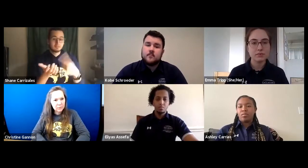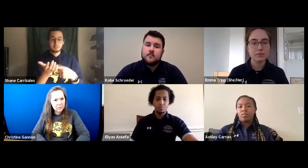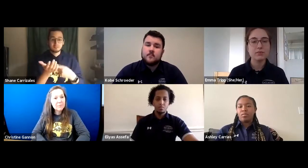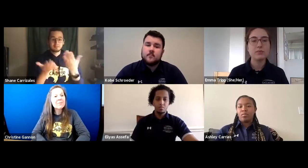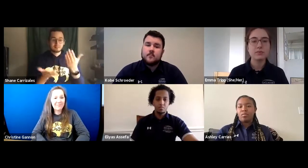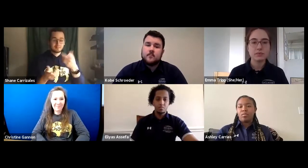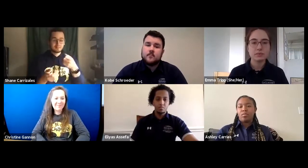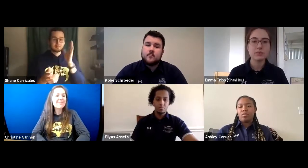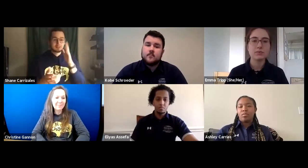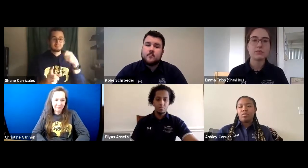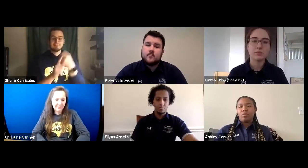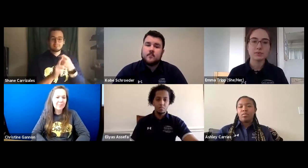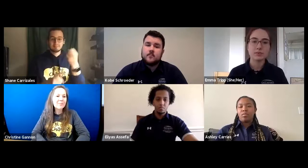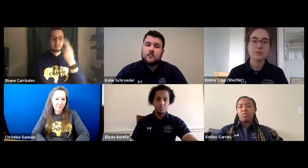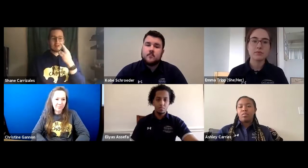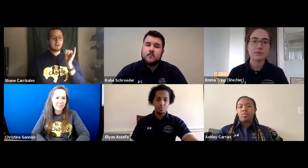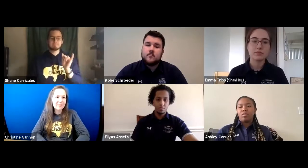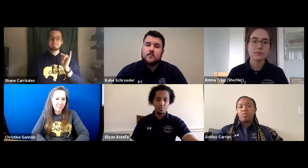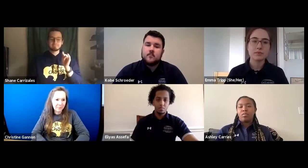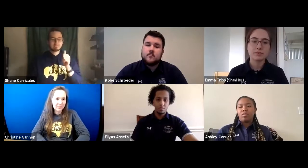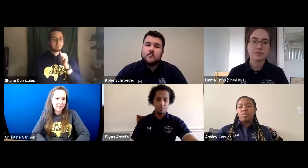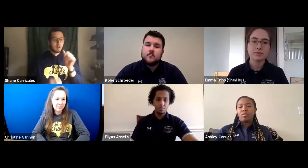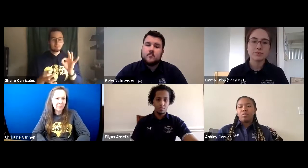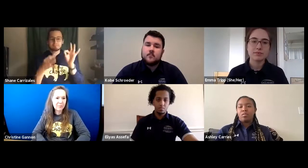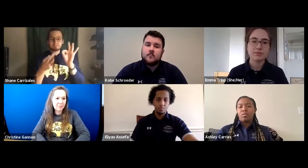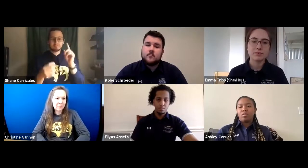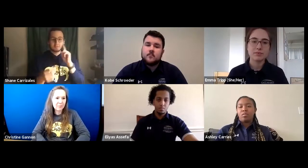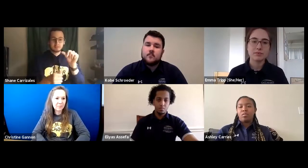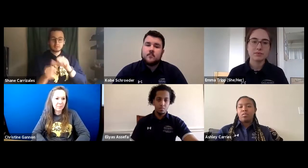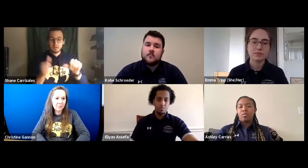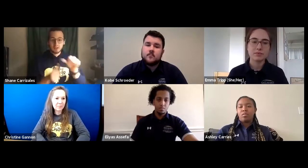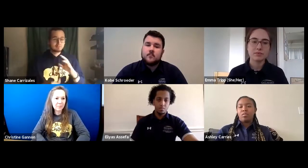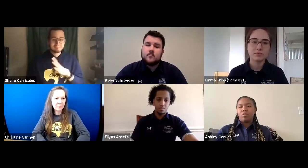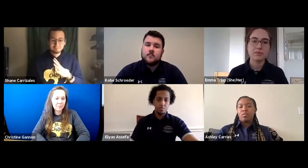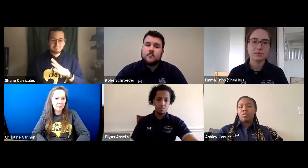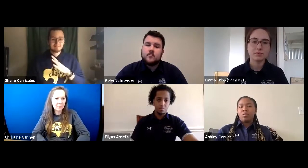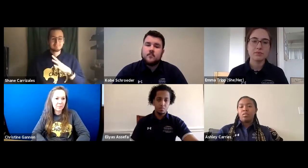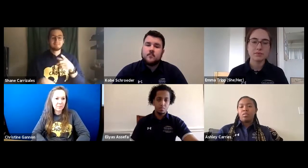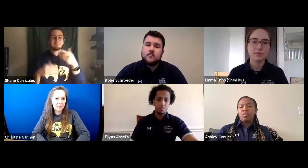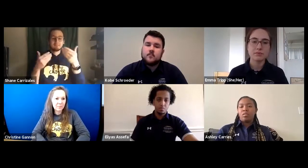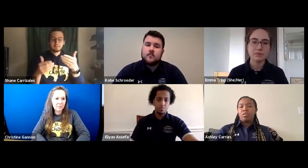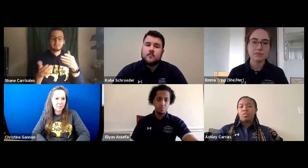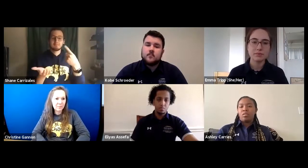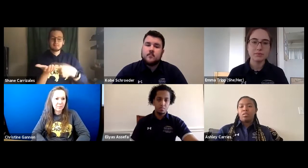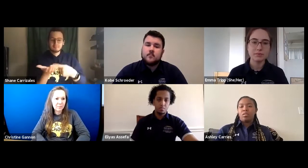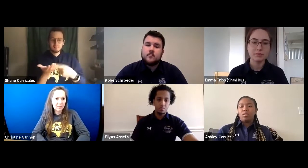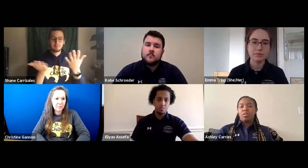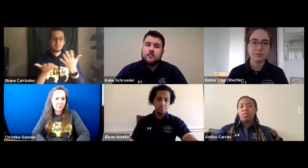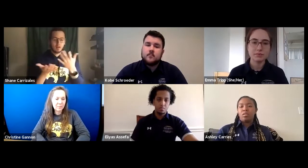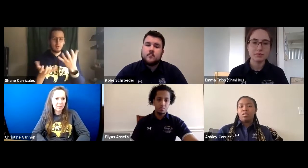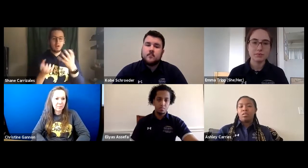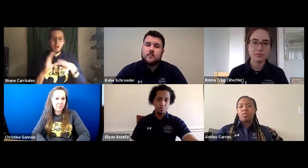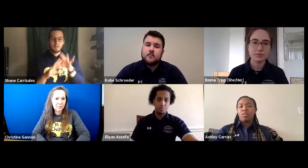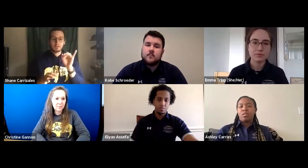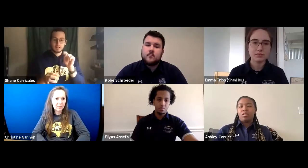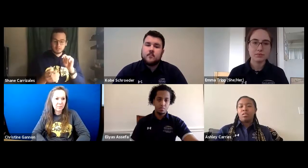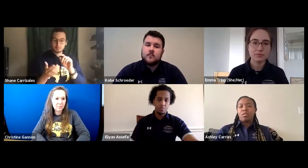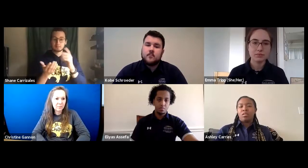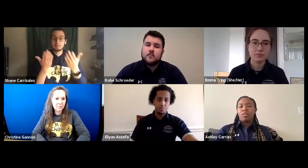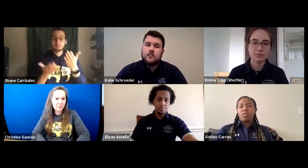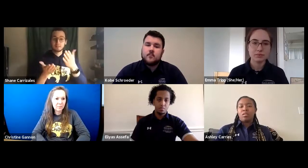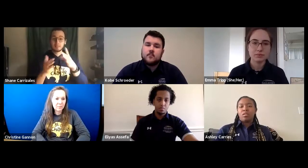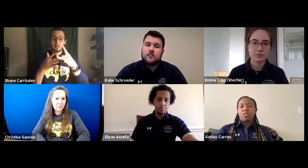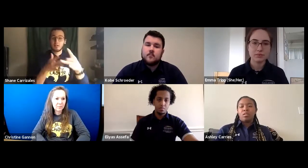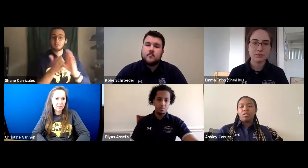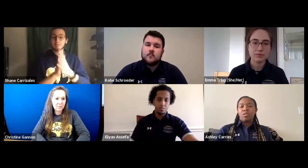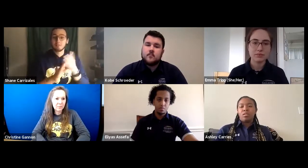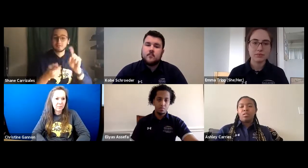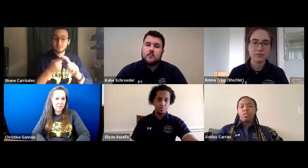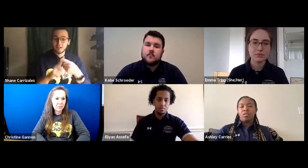Sometimes you’ll realize that you are not perfect for each other and that’s okay. It’s good to talk about what you want out of it and maybe you guys could become friends instead.